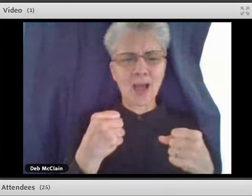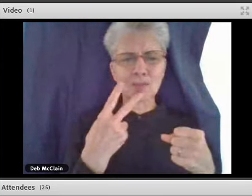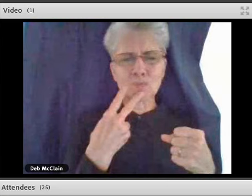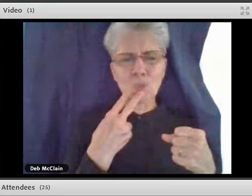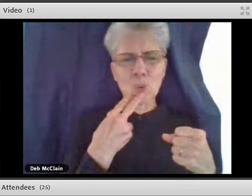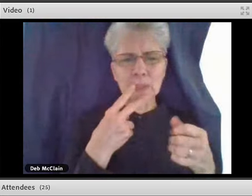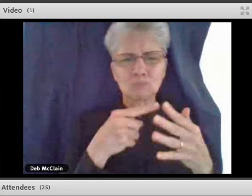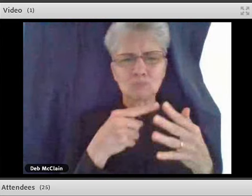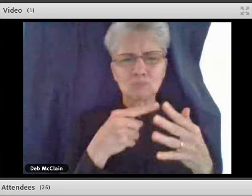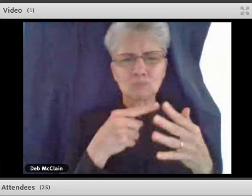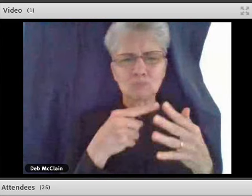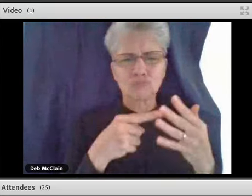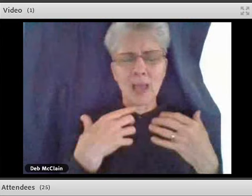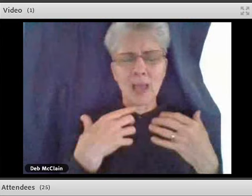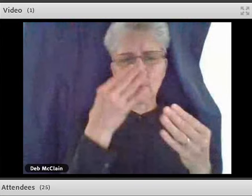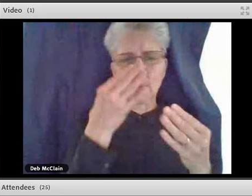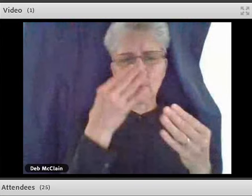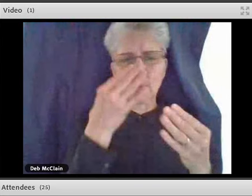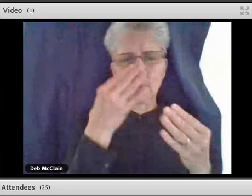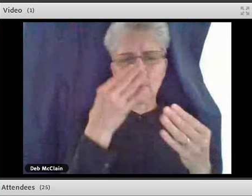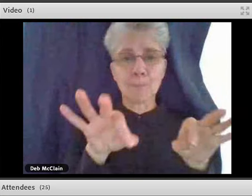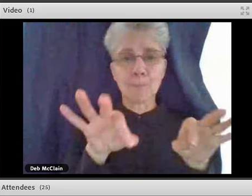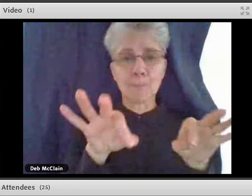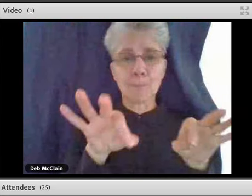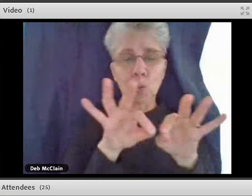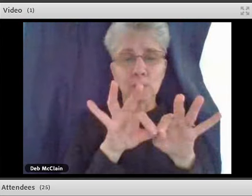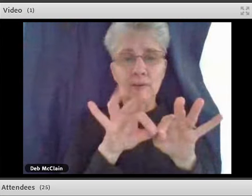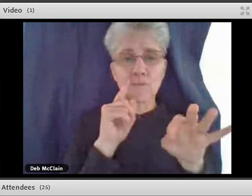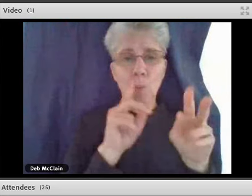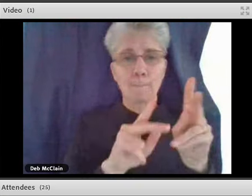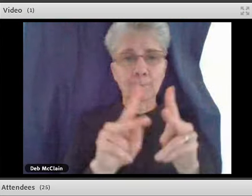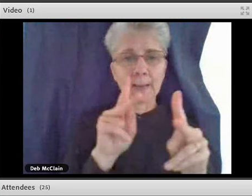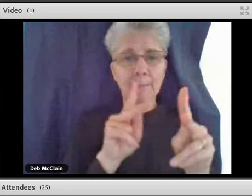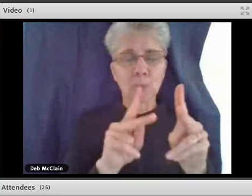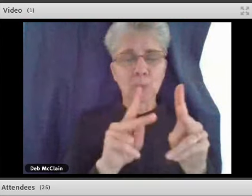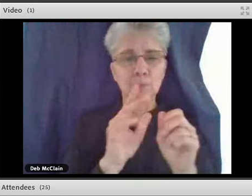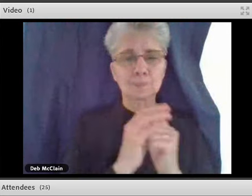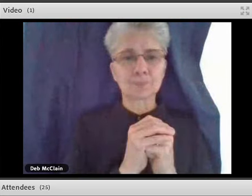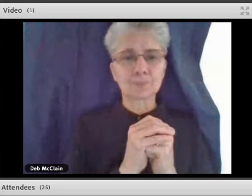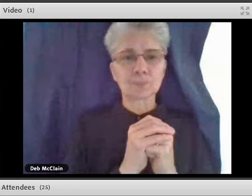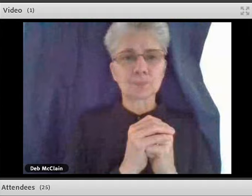about premature death, health factors, smoking. Again, so, it gives you some health information,